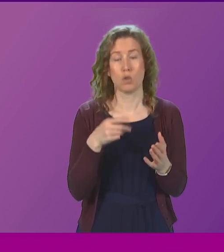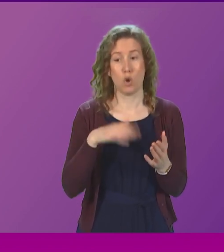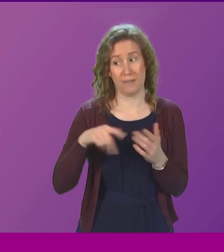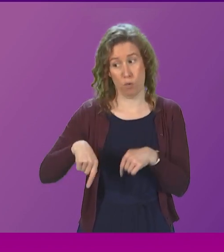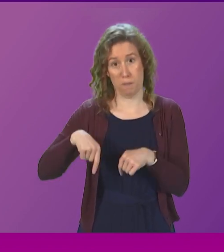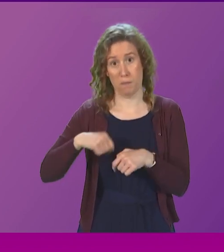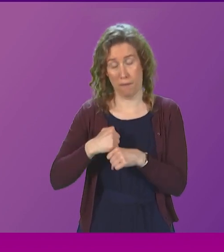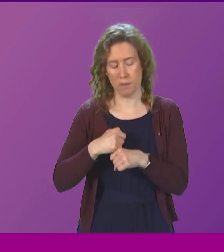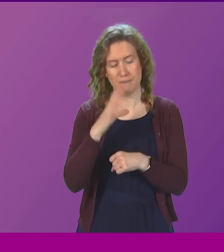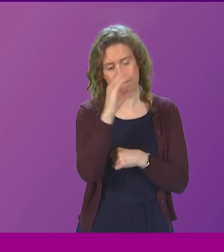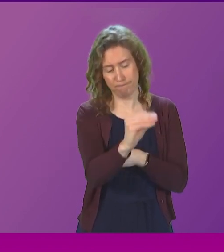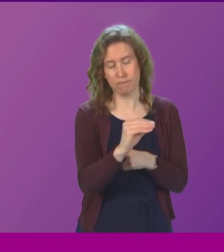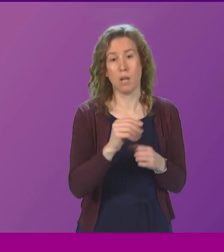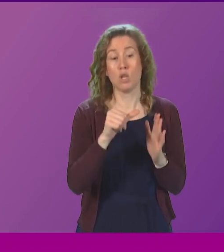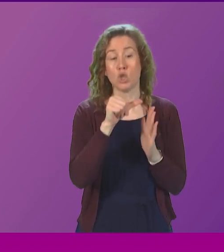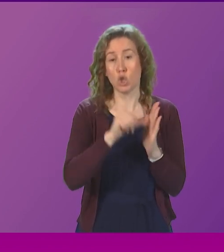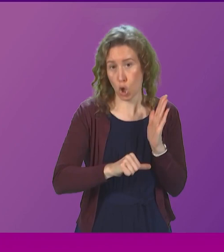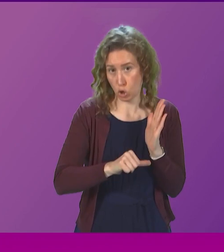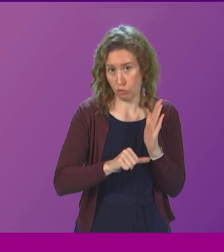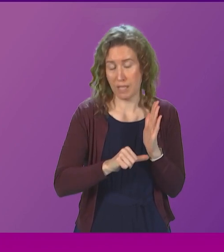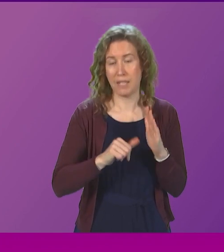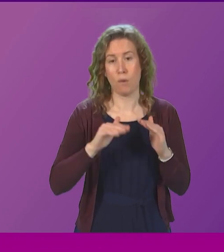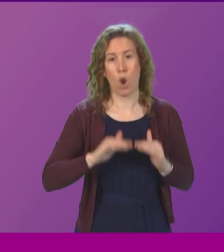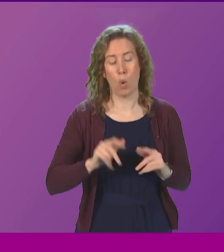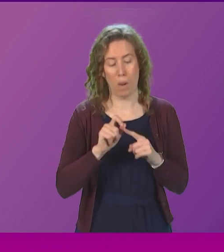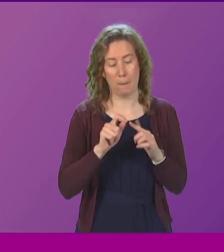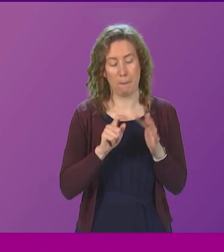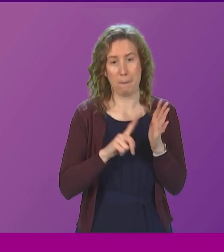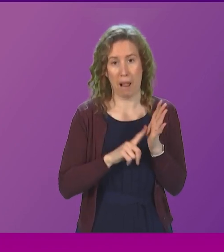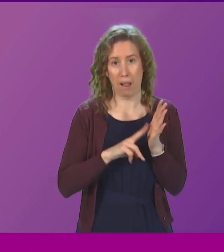It told her that surgery for lower pelvic prolapse should be completed within one year